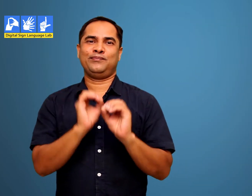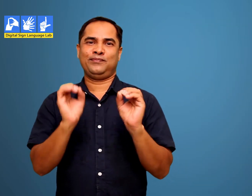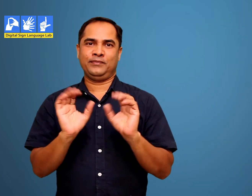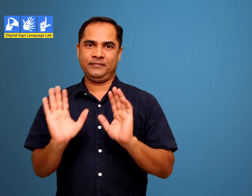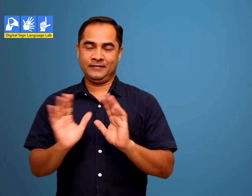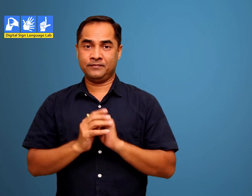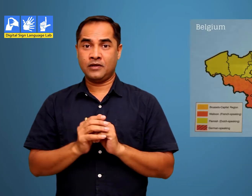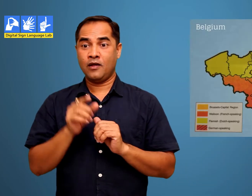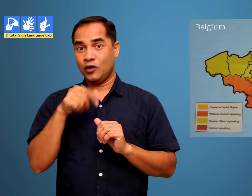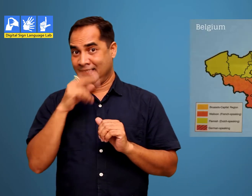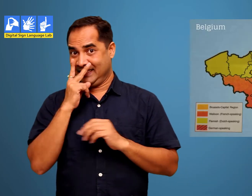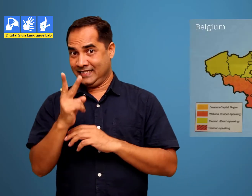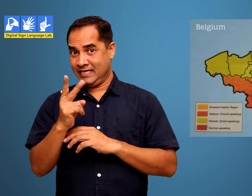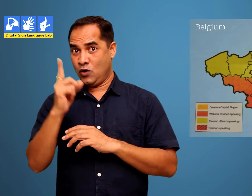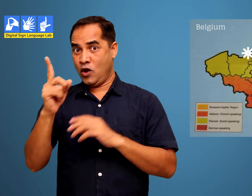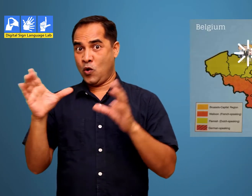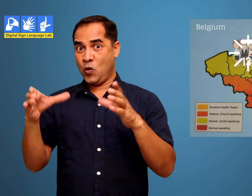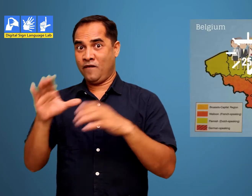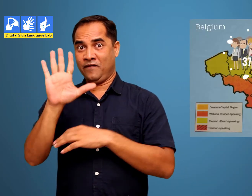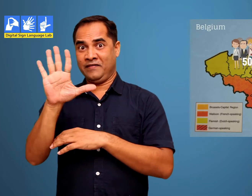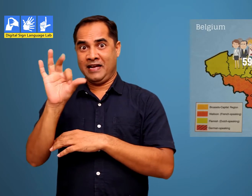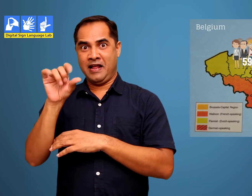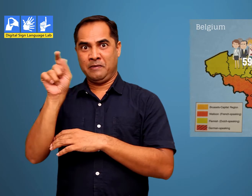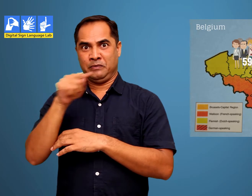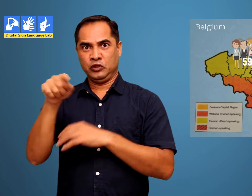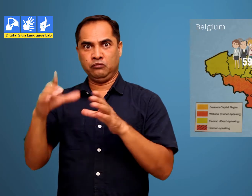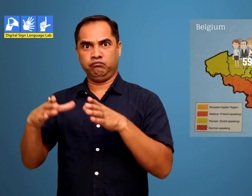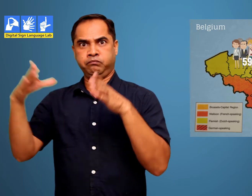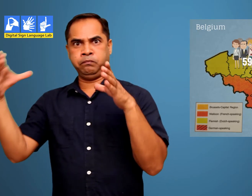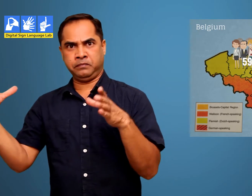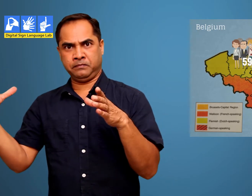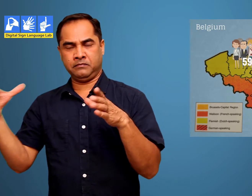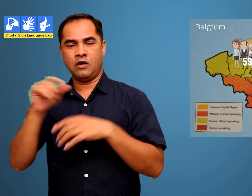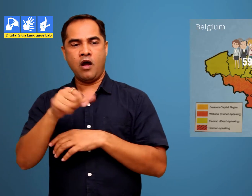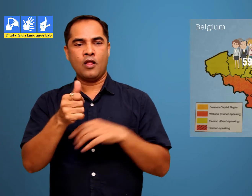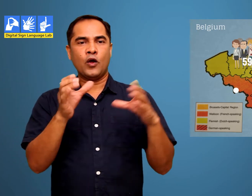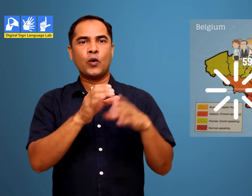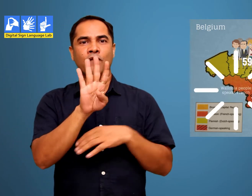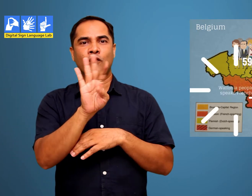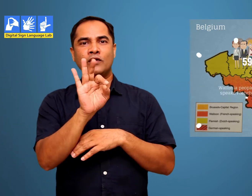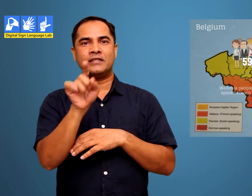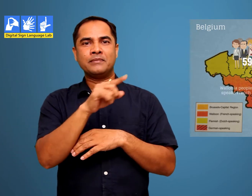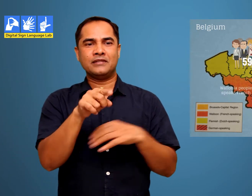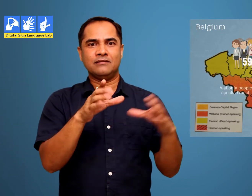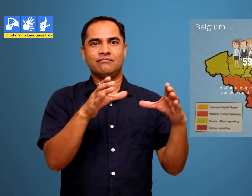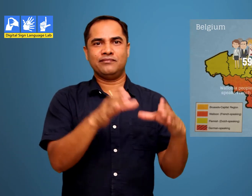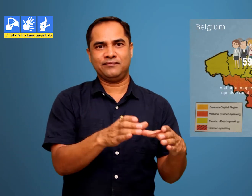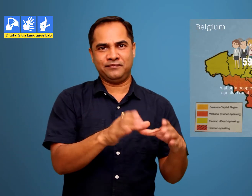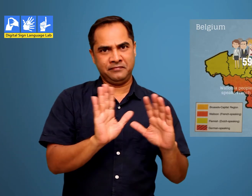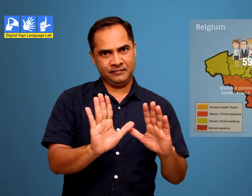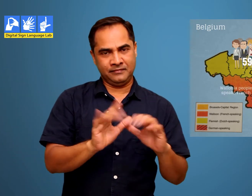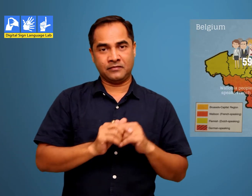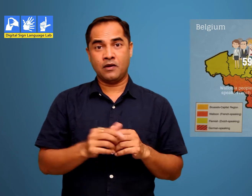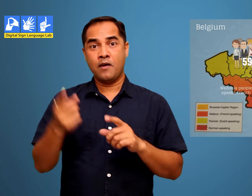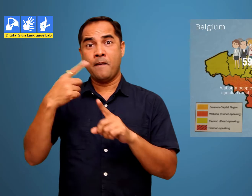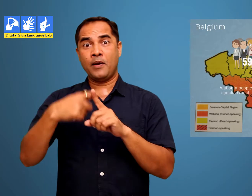see the majority 59% and the minority 40%. is there. In the capital city of